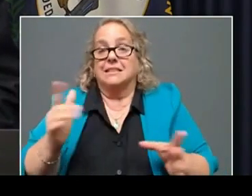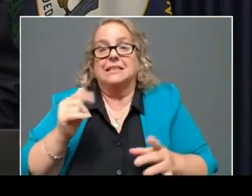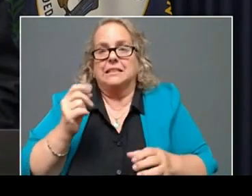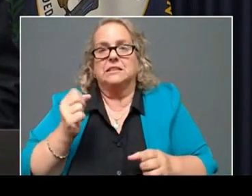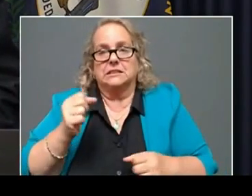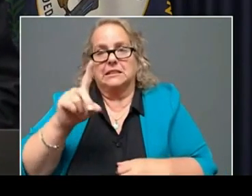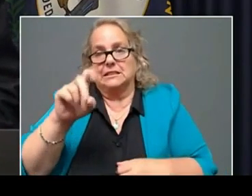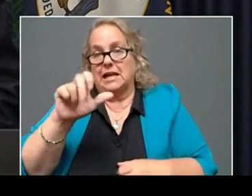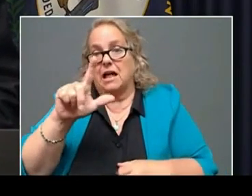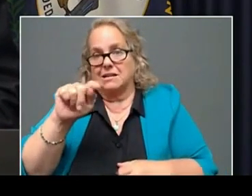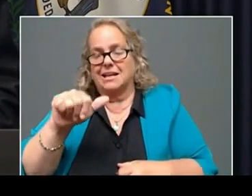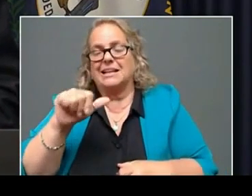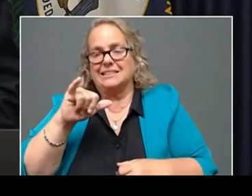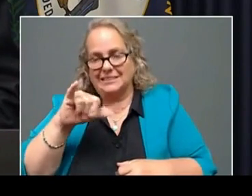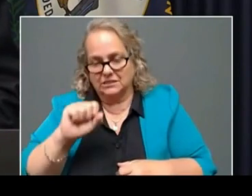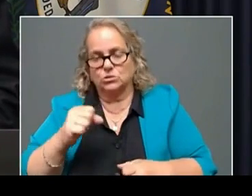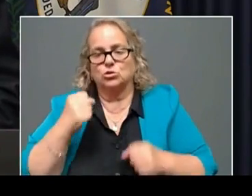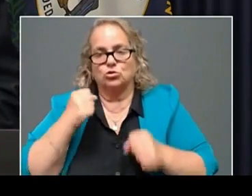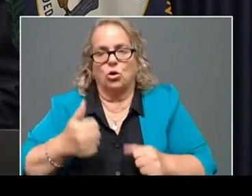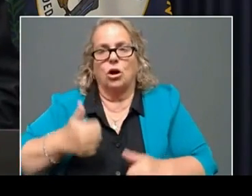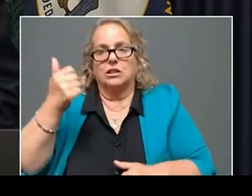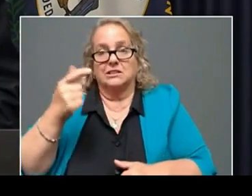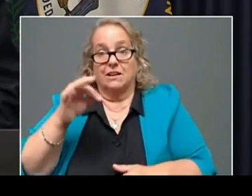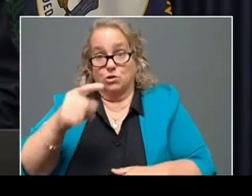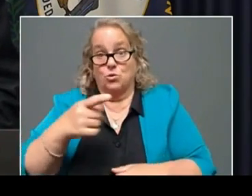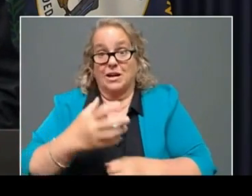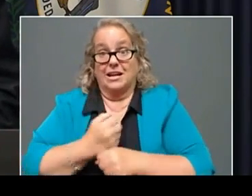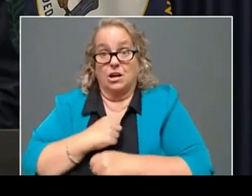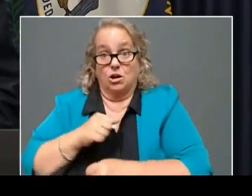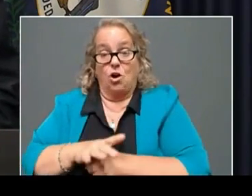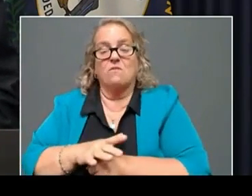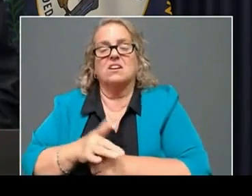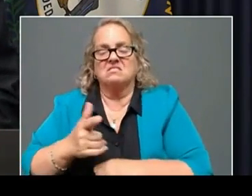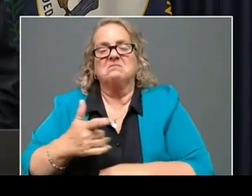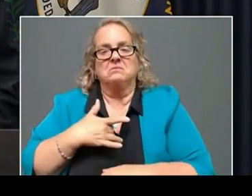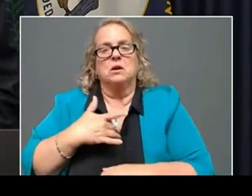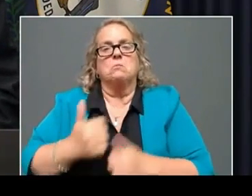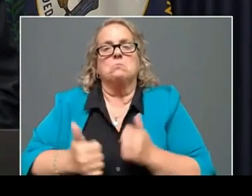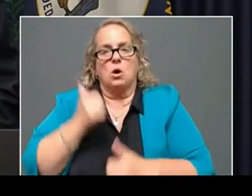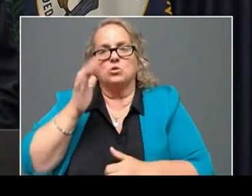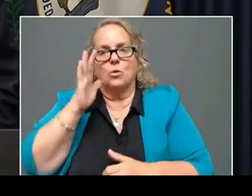that if you get covid it's going to be the delta variant at this point. Um Do